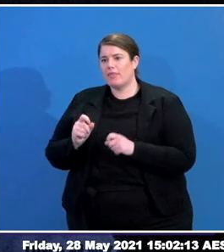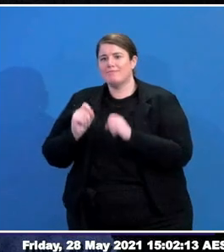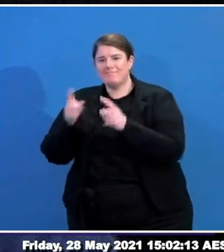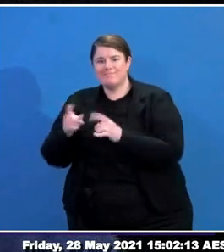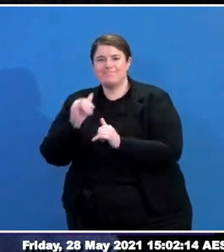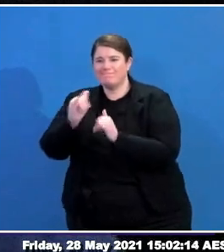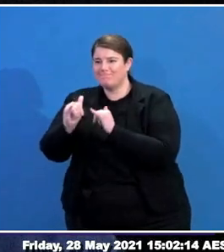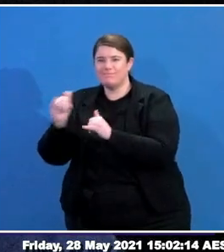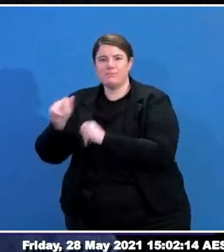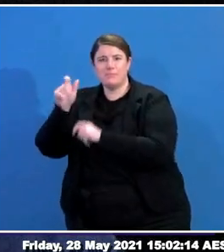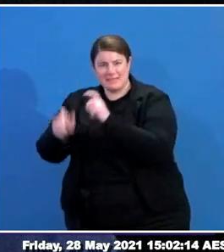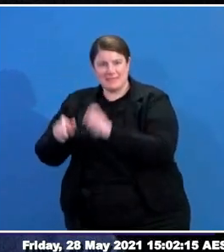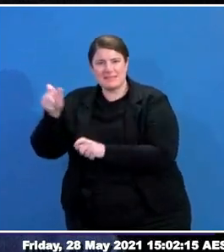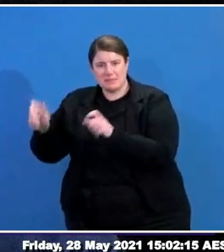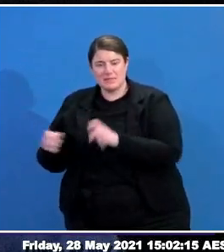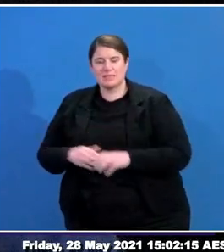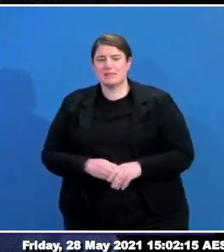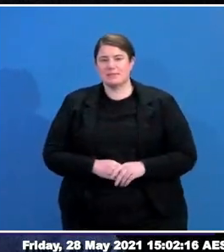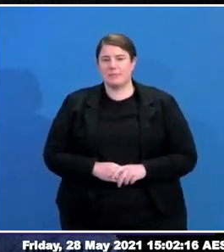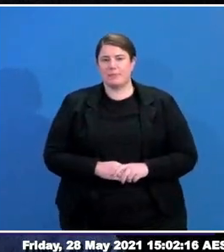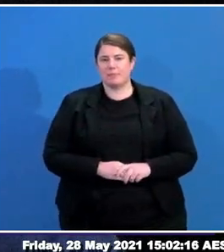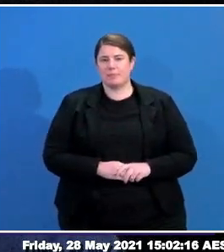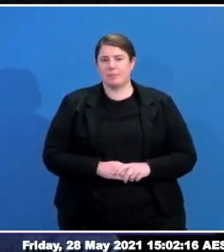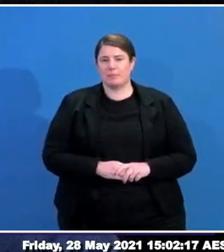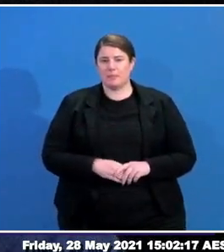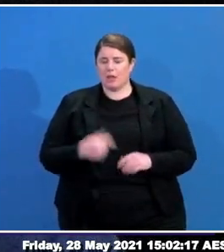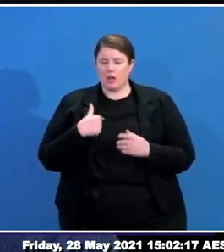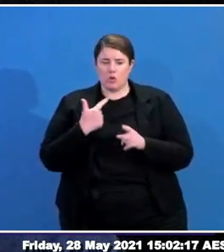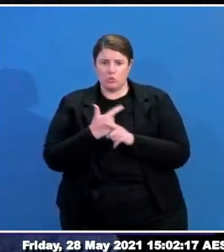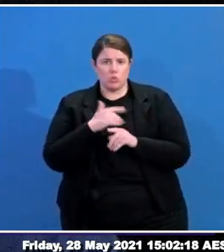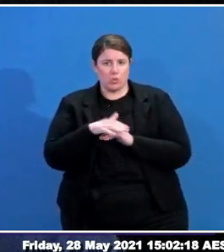And there is also, I think this is referred to in my statement, a component